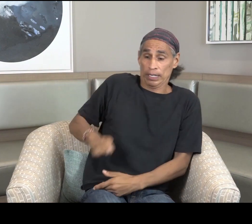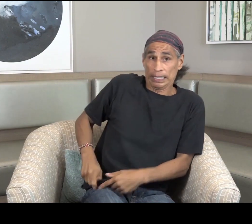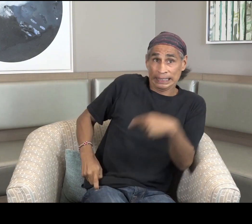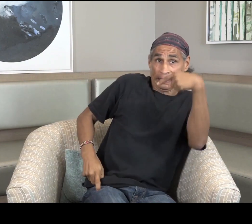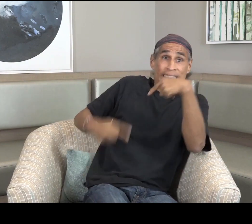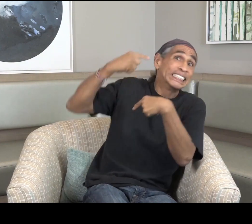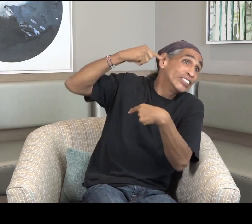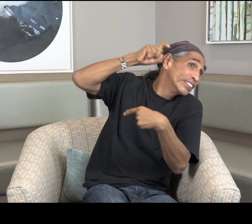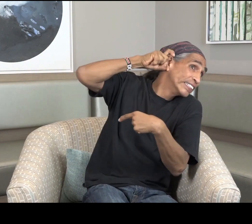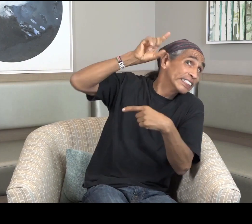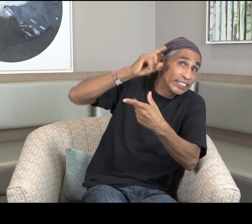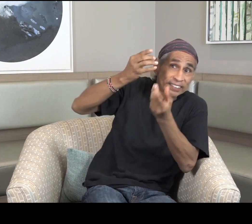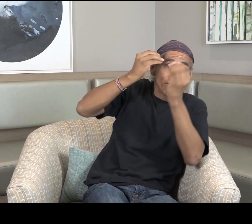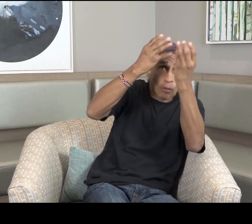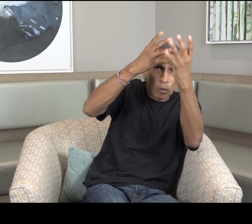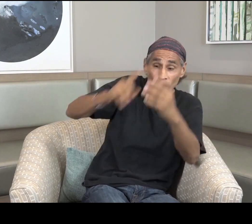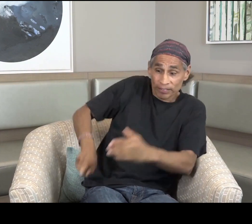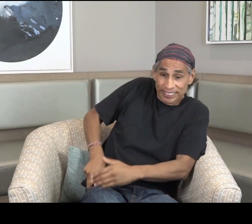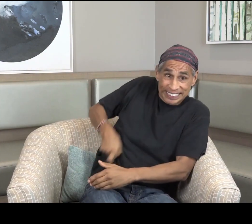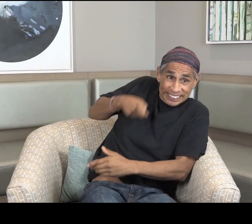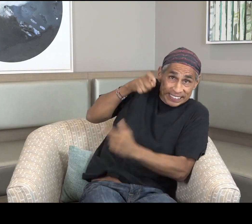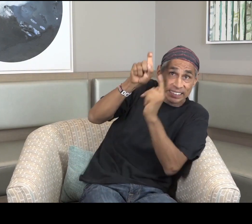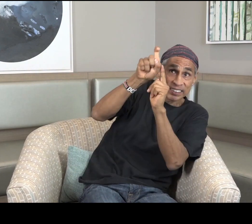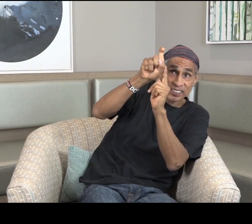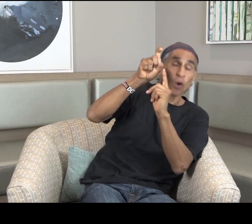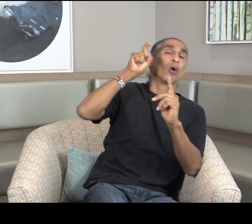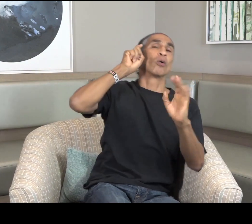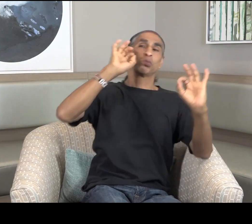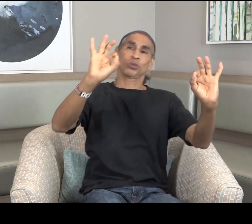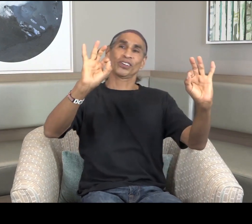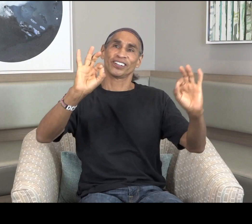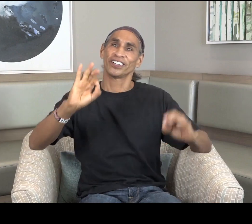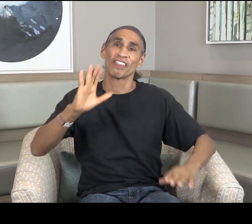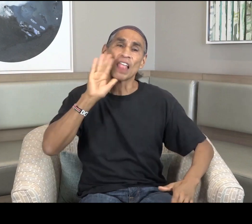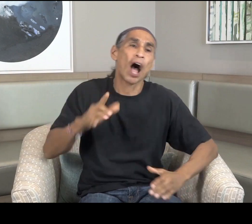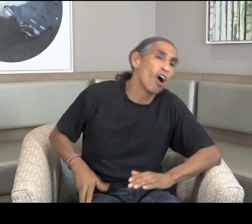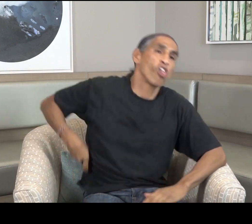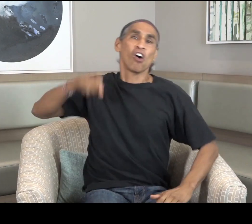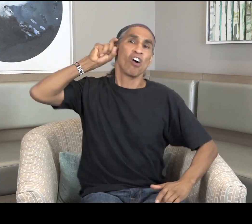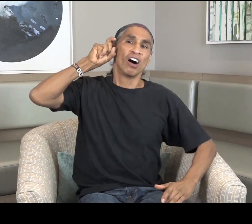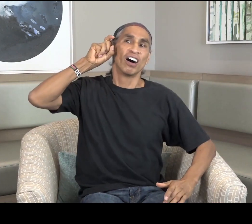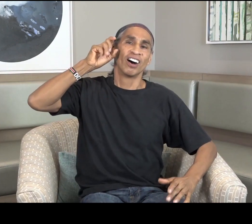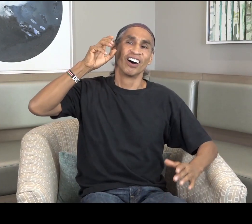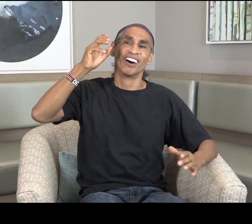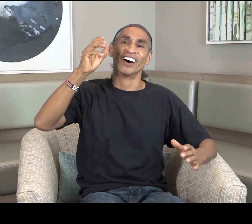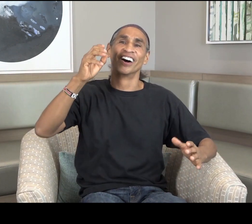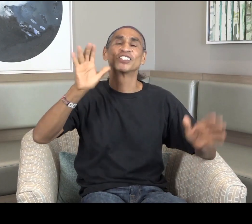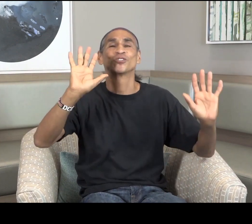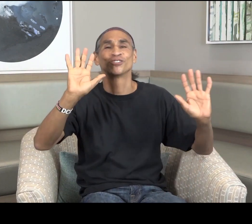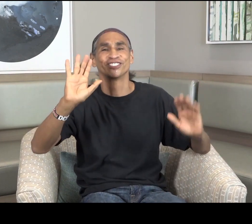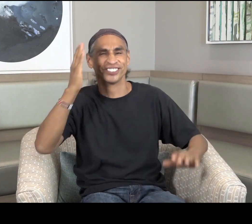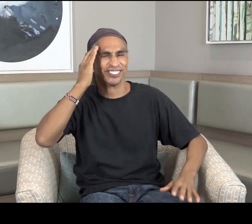your hearing aid, you know you have to tell them, the cop, hey I’m reaching for my hearing aid. You know, it could be a dangerous situation.